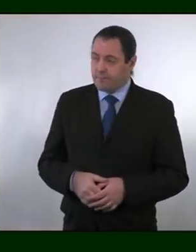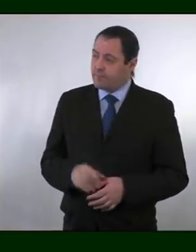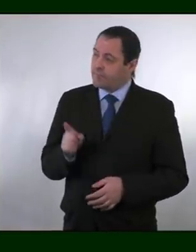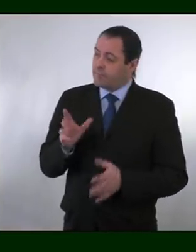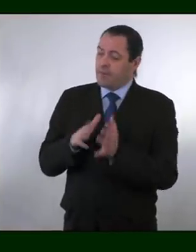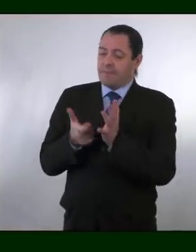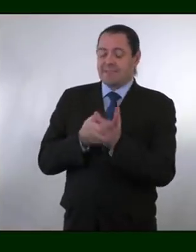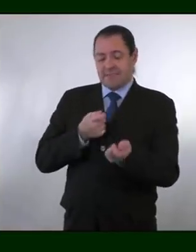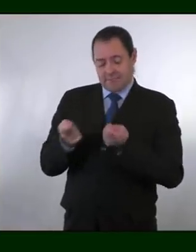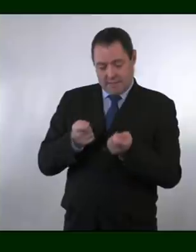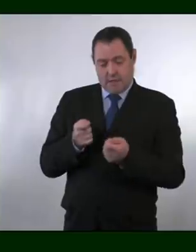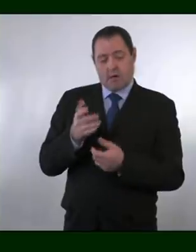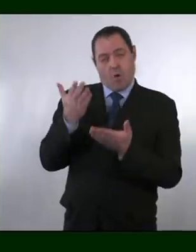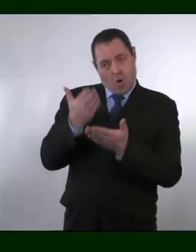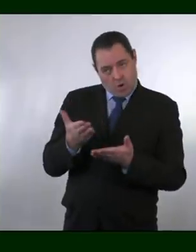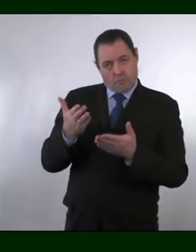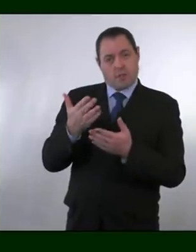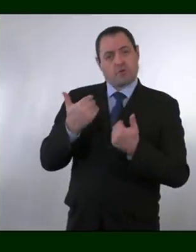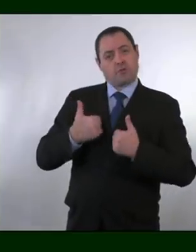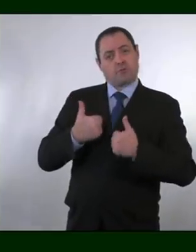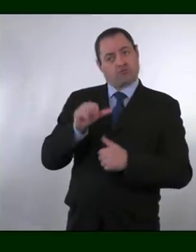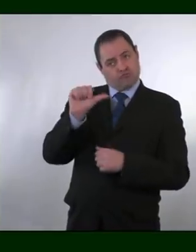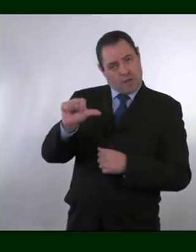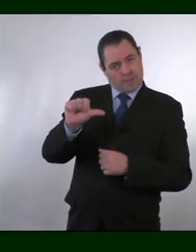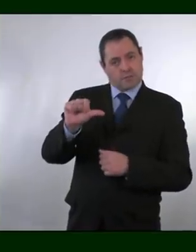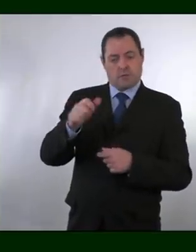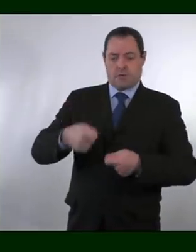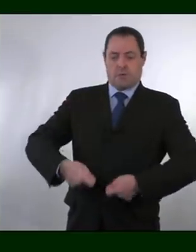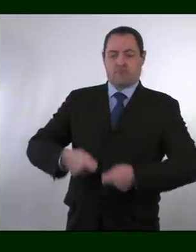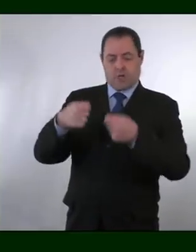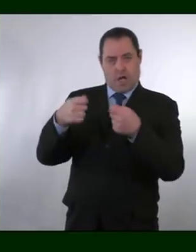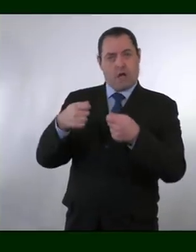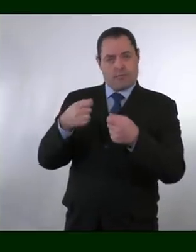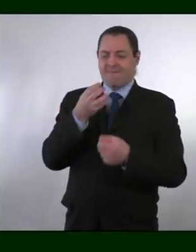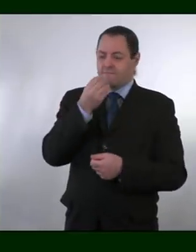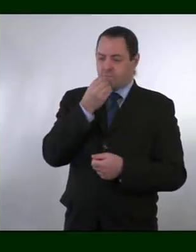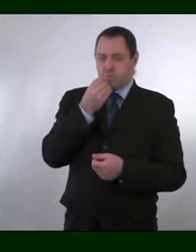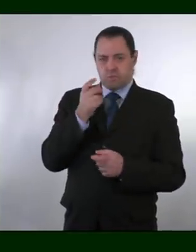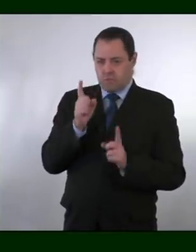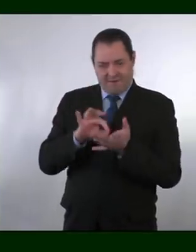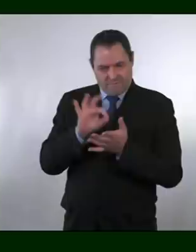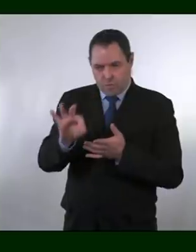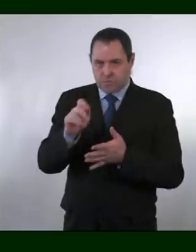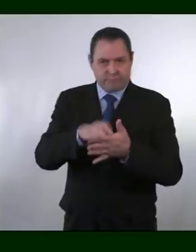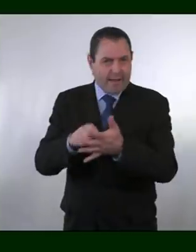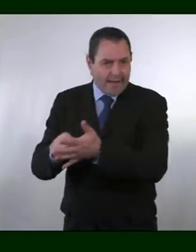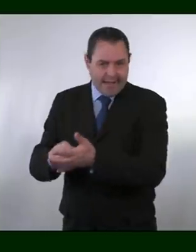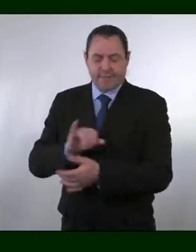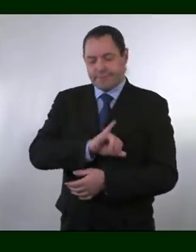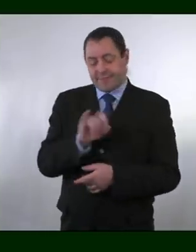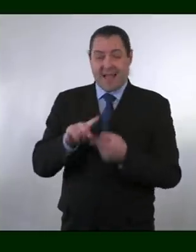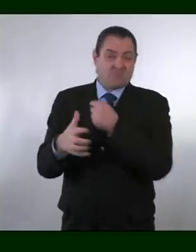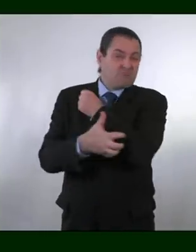right to raise the issue of food poverty and of poverty generally. That is why, in answer to